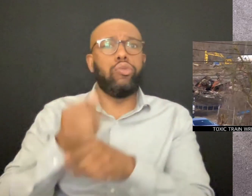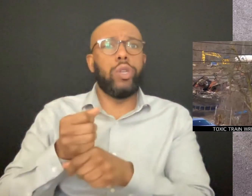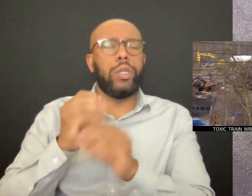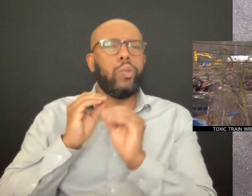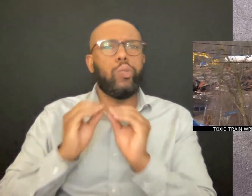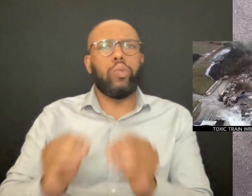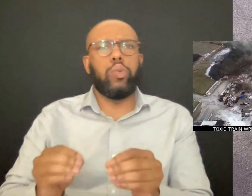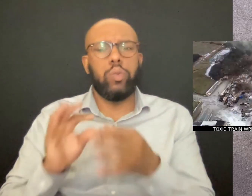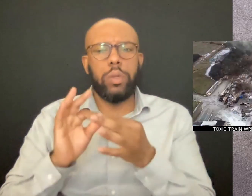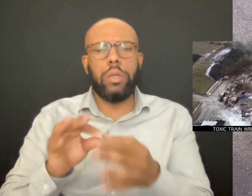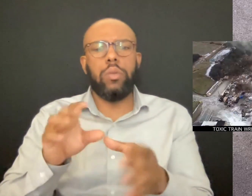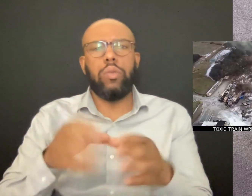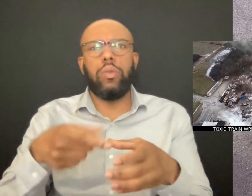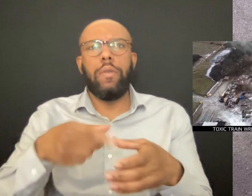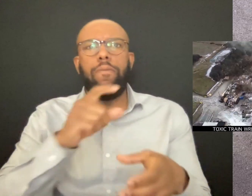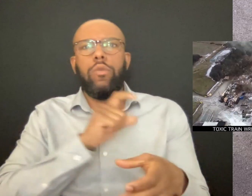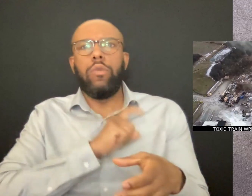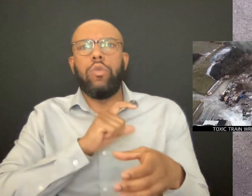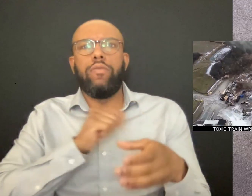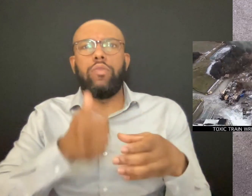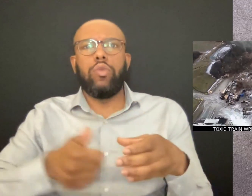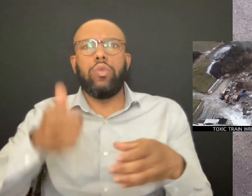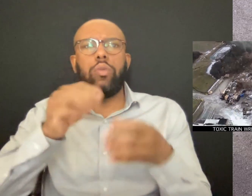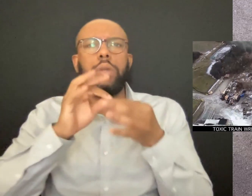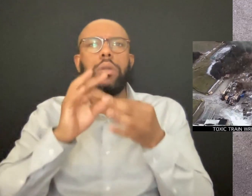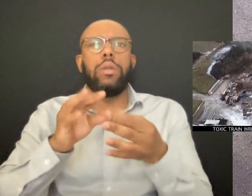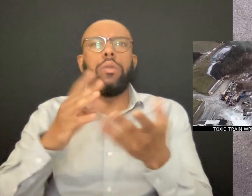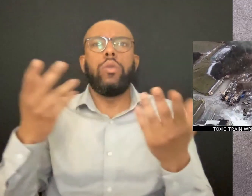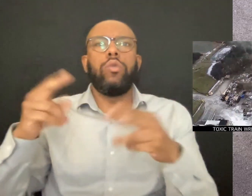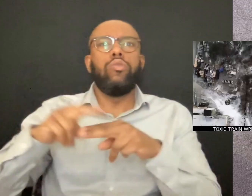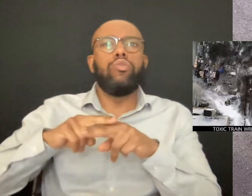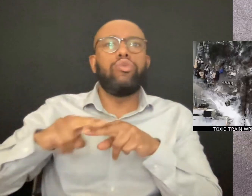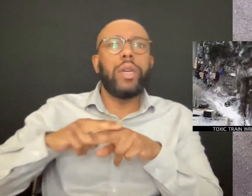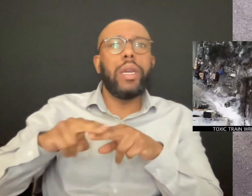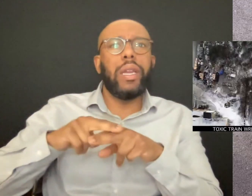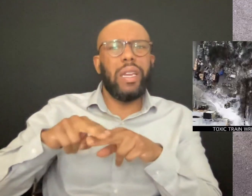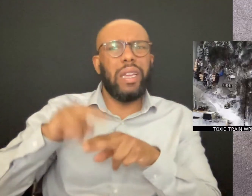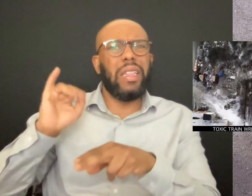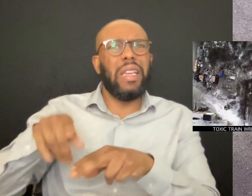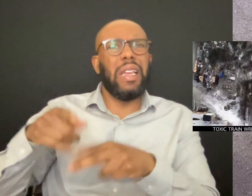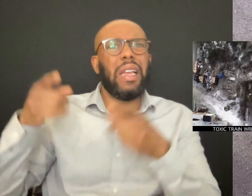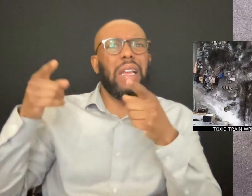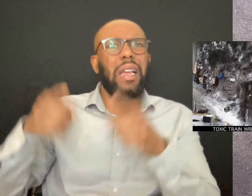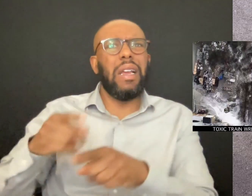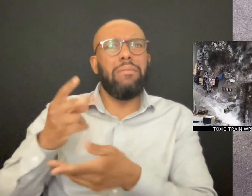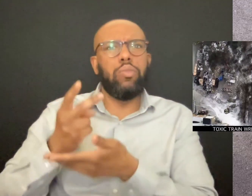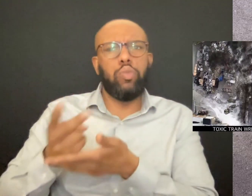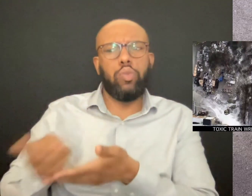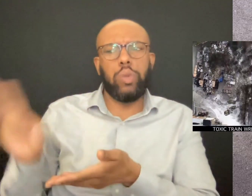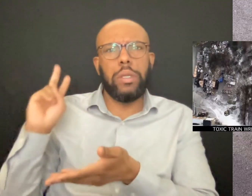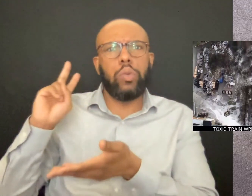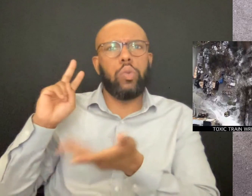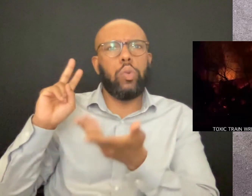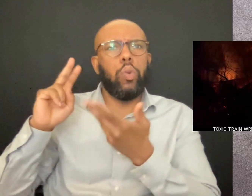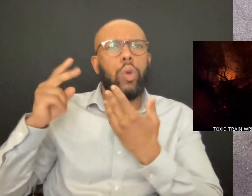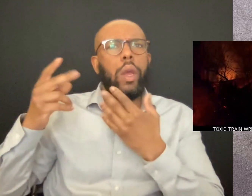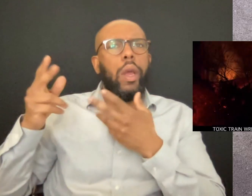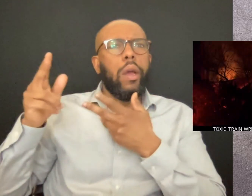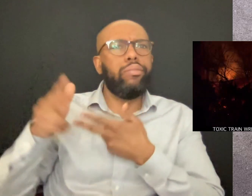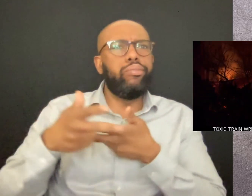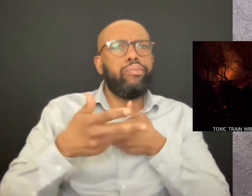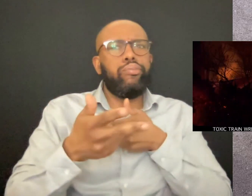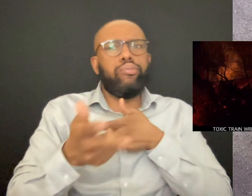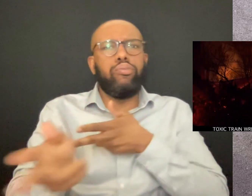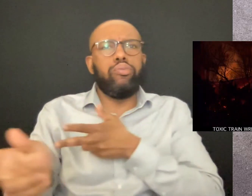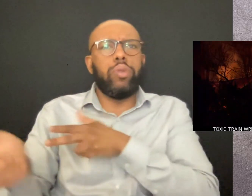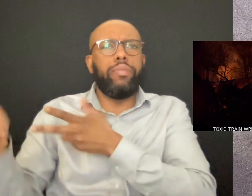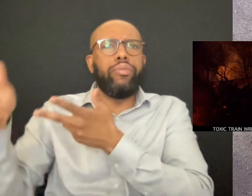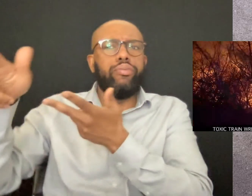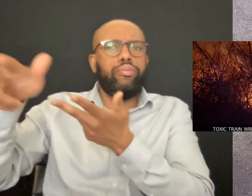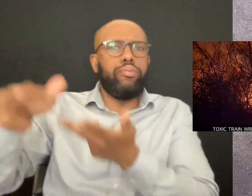frustrated and distrustful of officials two weeks after a train derailed spilling toxic chemicals